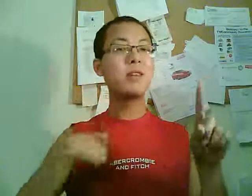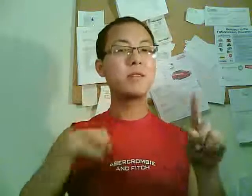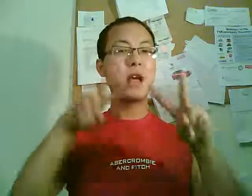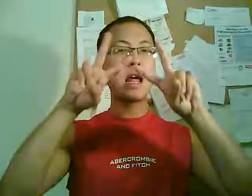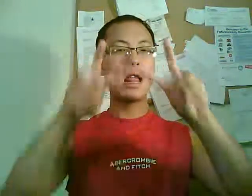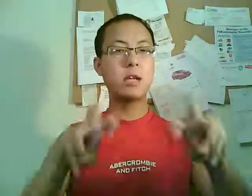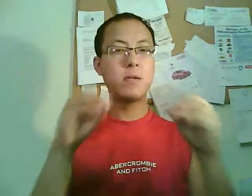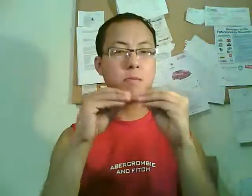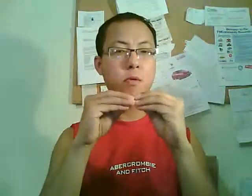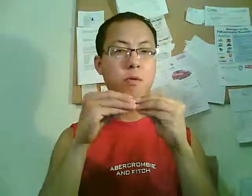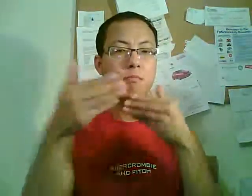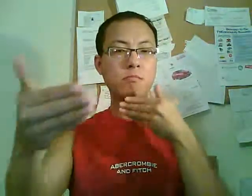But I analyzed it, taking a closer look.